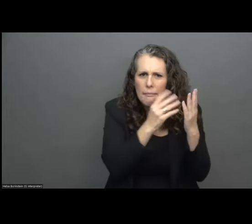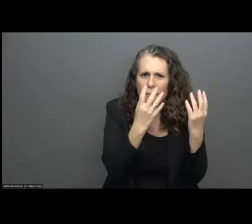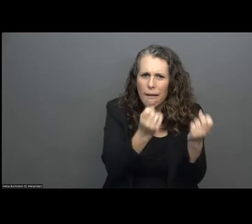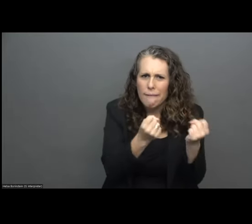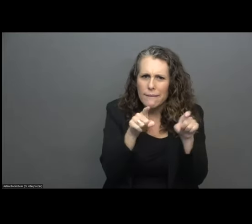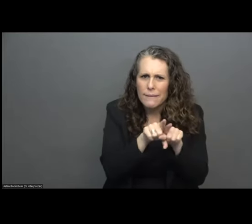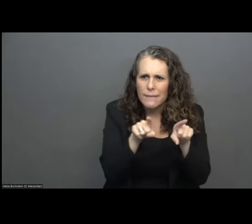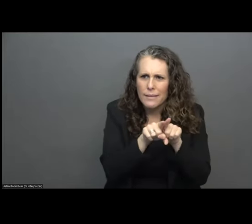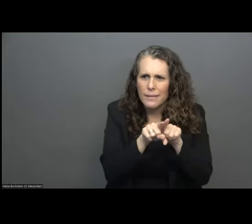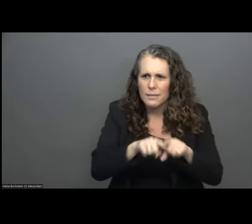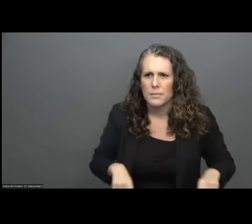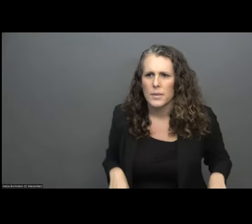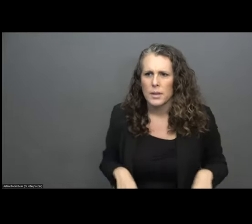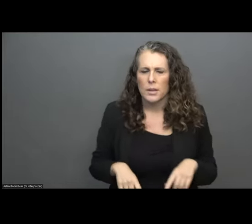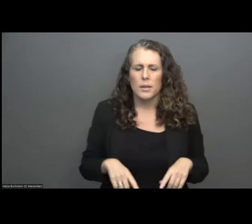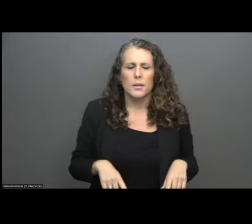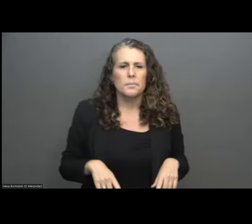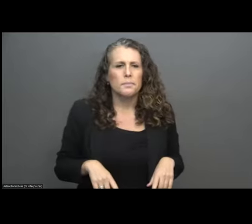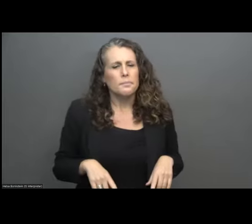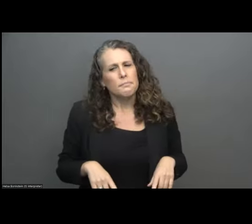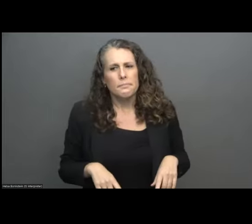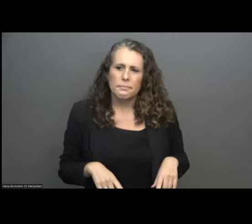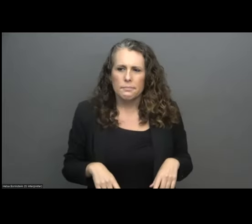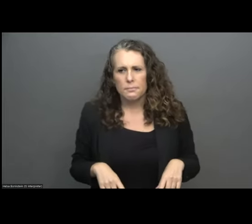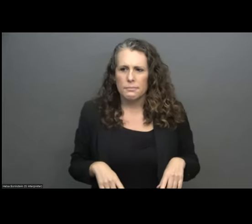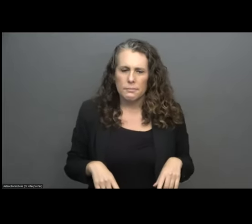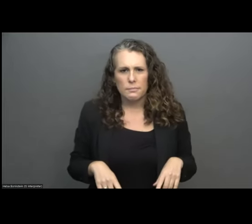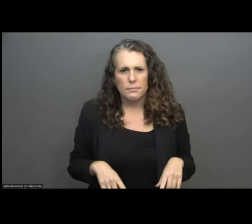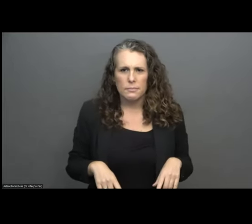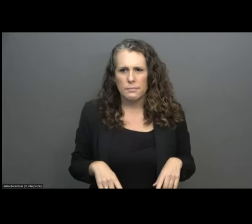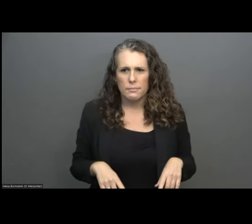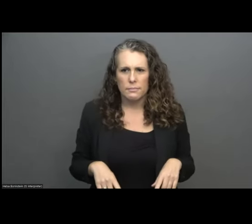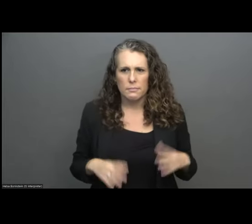you might hear that, you know, it's 09:55:29 disability inclusion is something